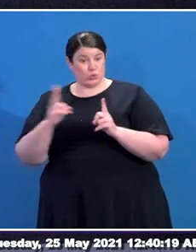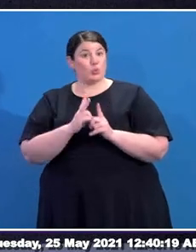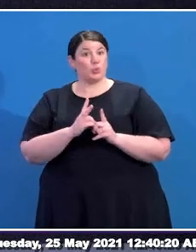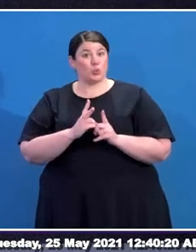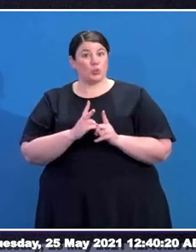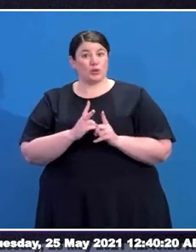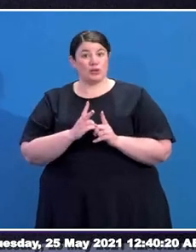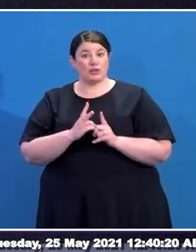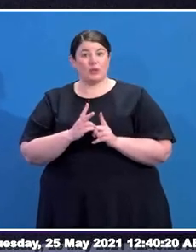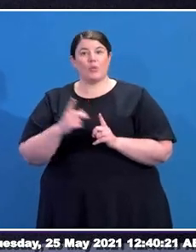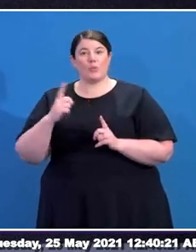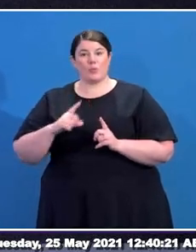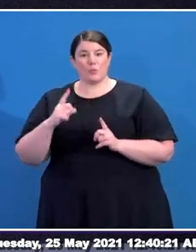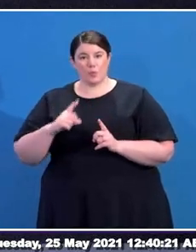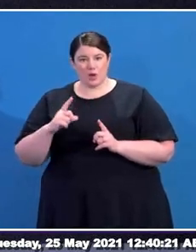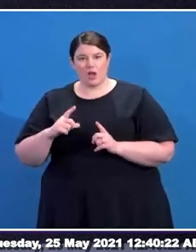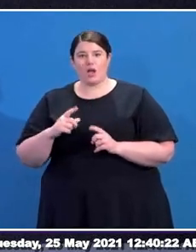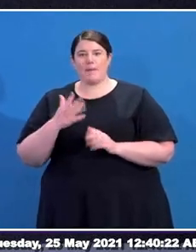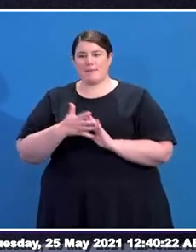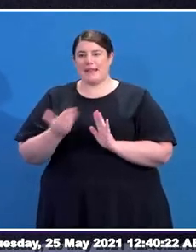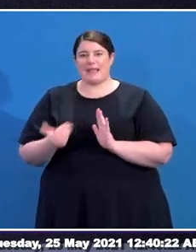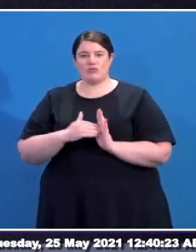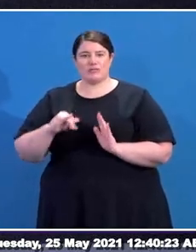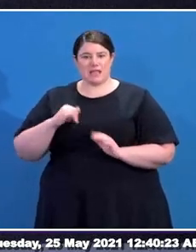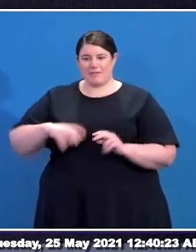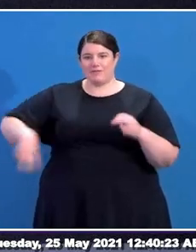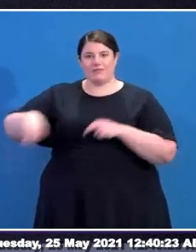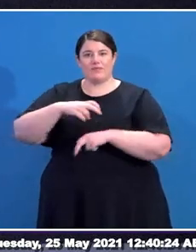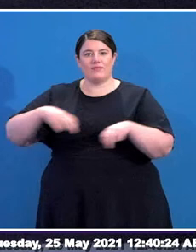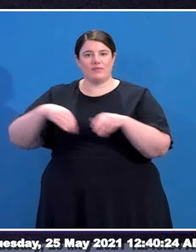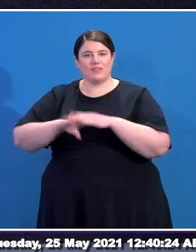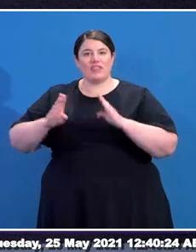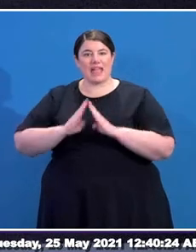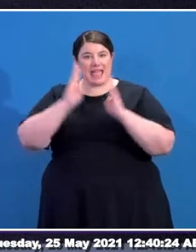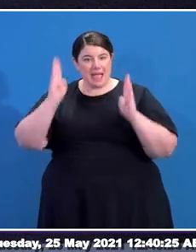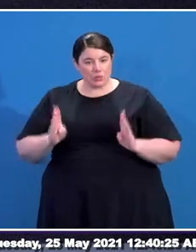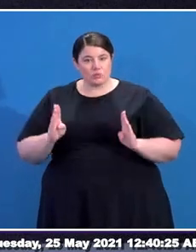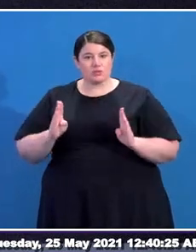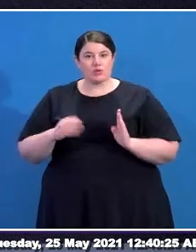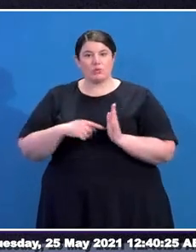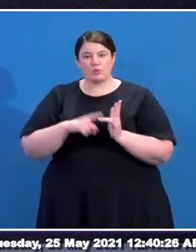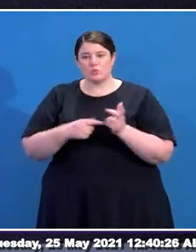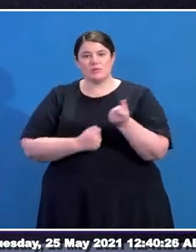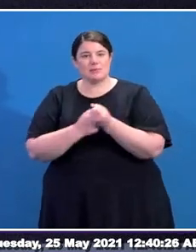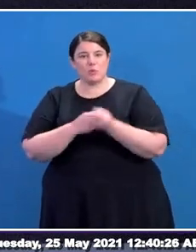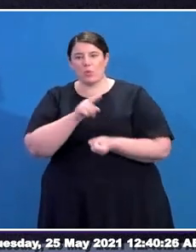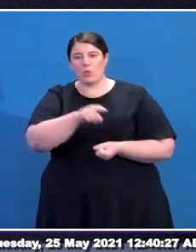extra pair of hands to be around the house to care for some of the other residents that were in the house.